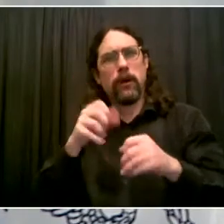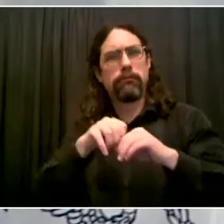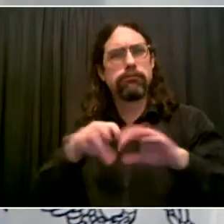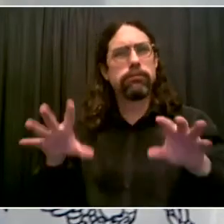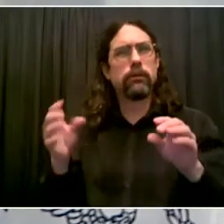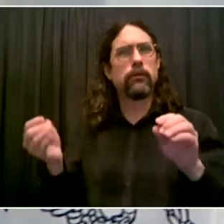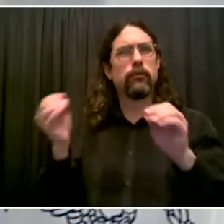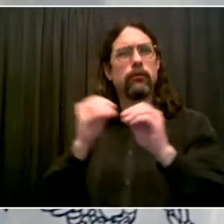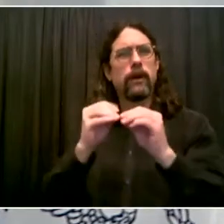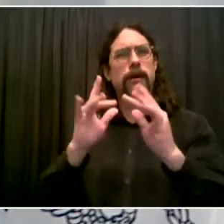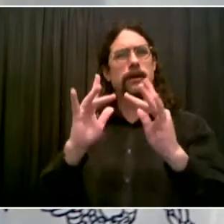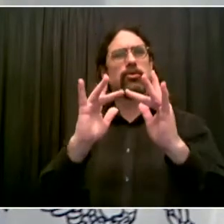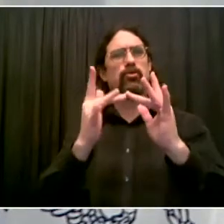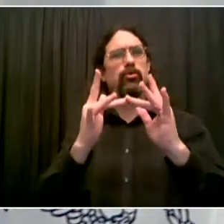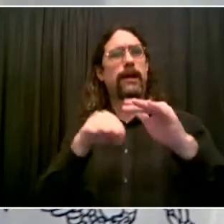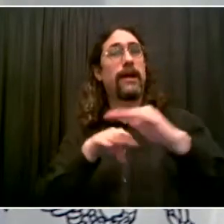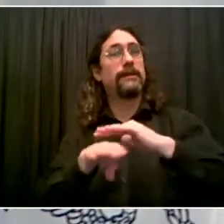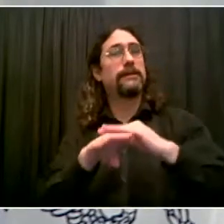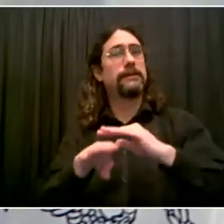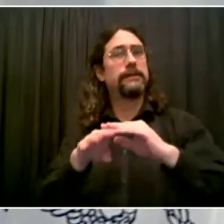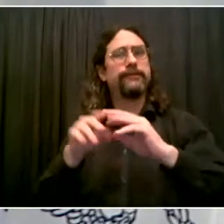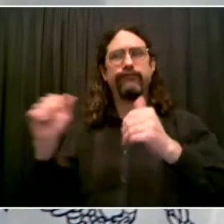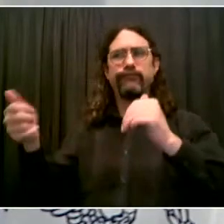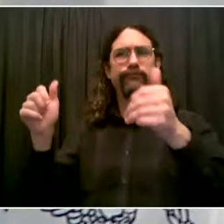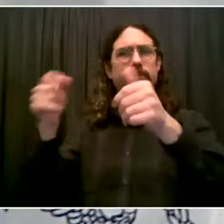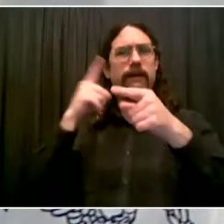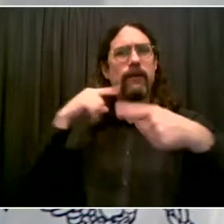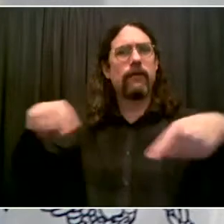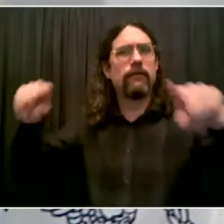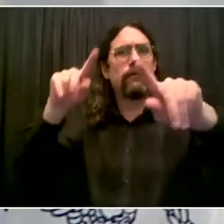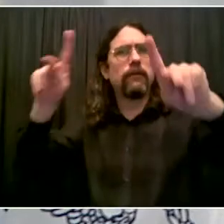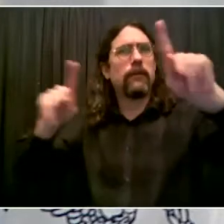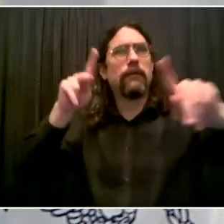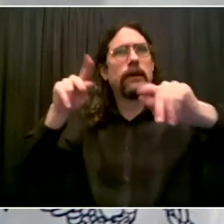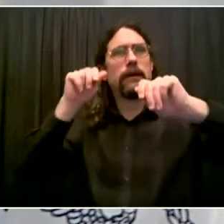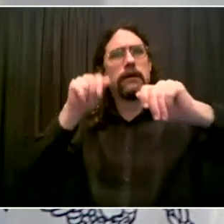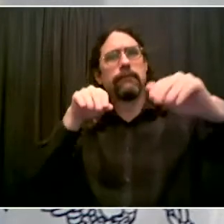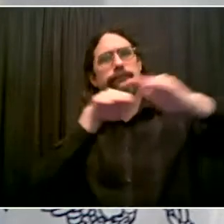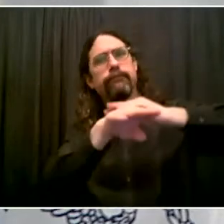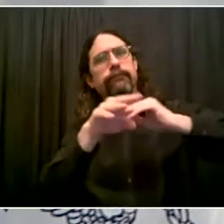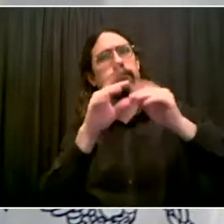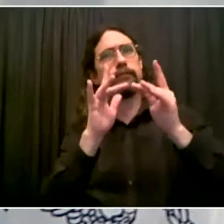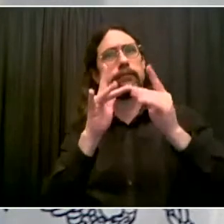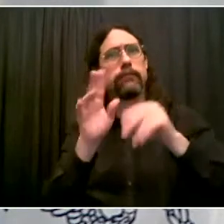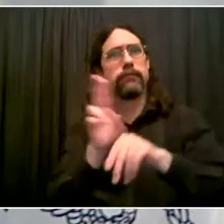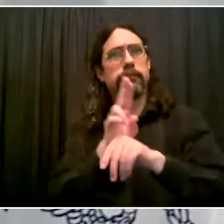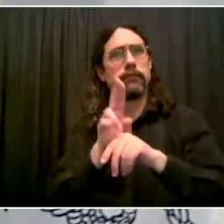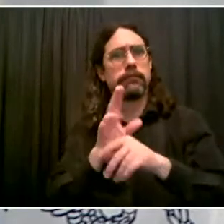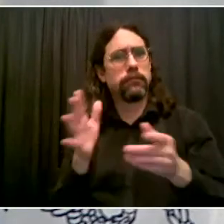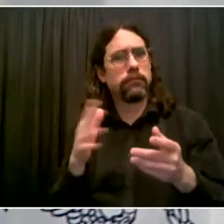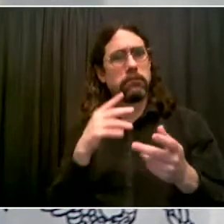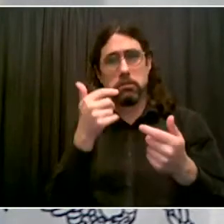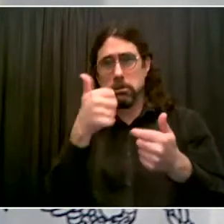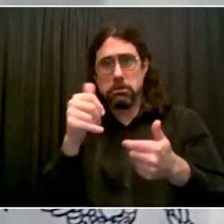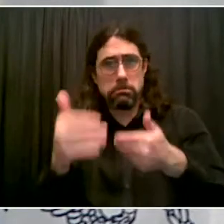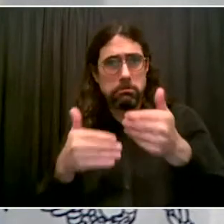IIN THEIR COMMUNITIES. W HOWAS THE PLAN RIGHT NOW, , HOW